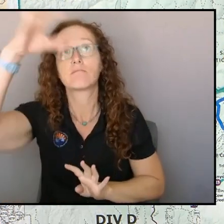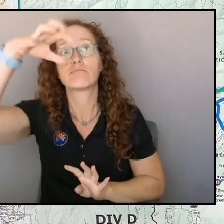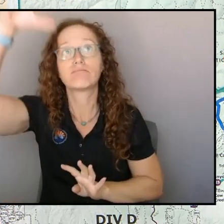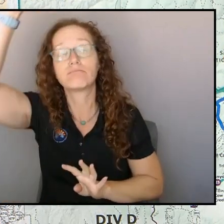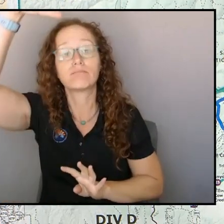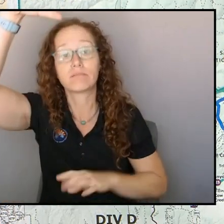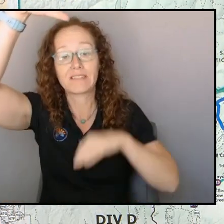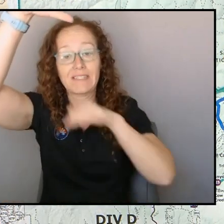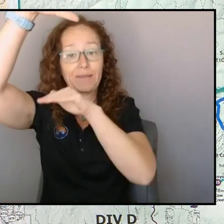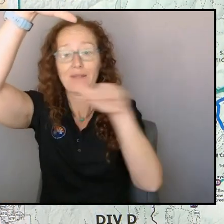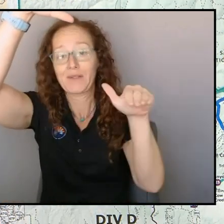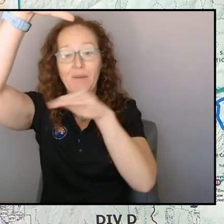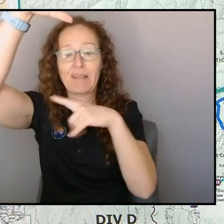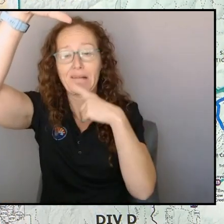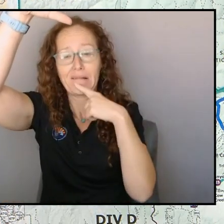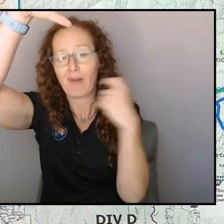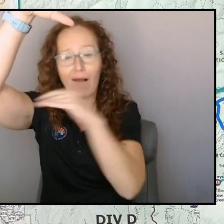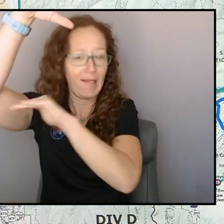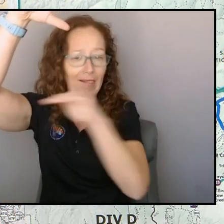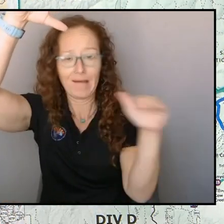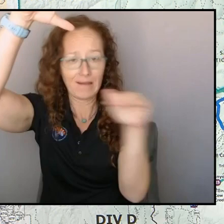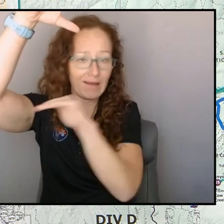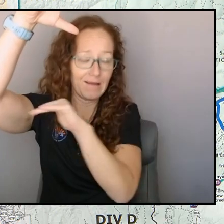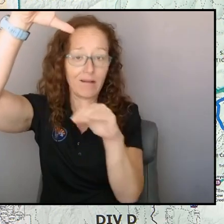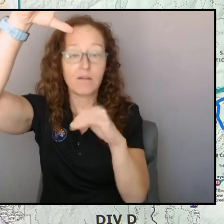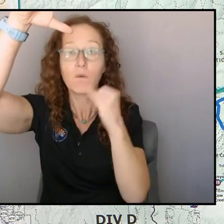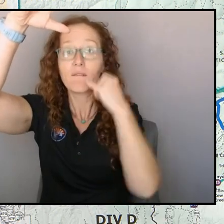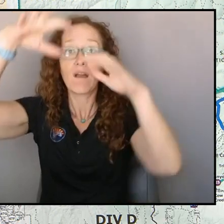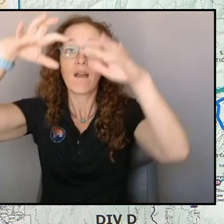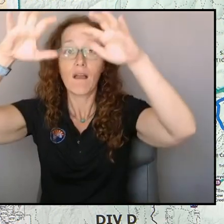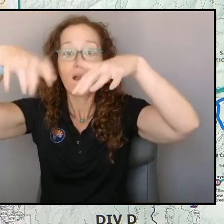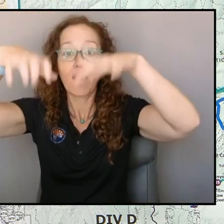that would start to fall out of that storm is going to go ahead